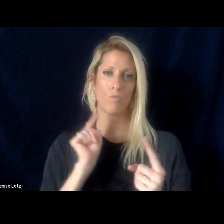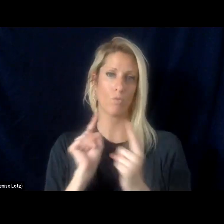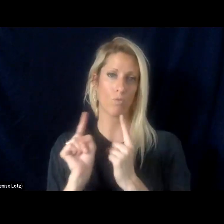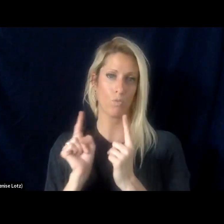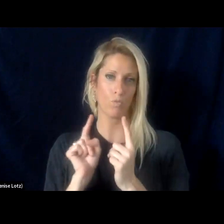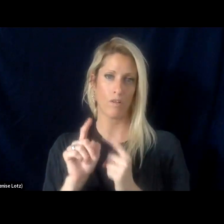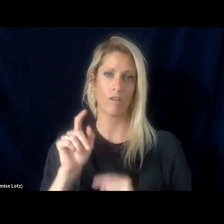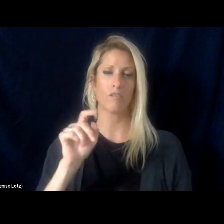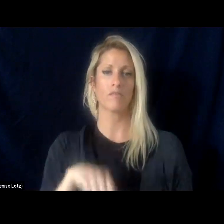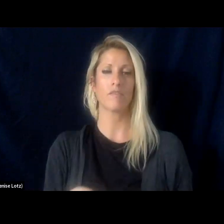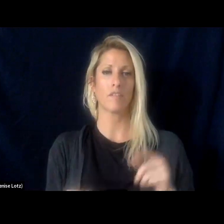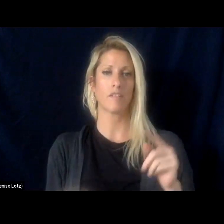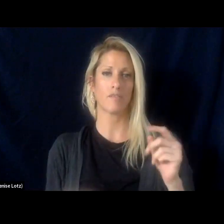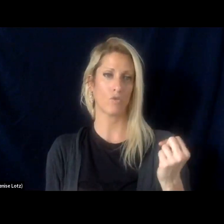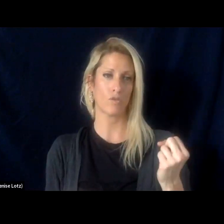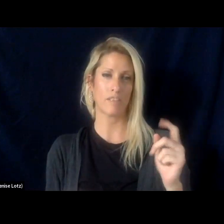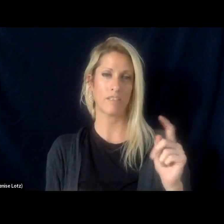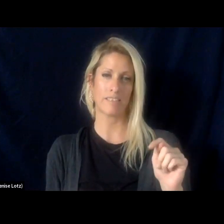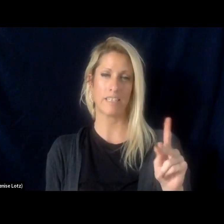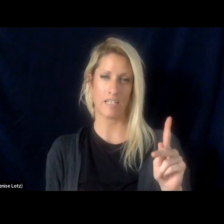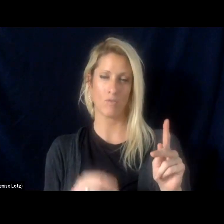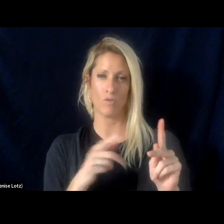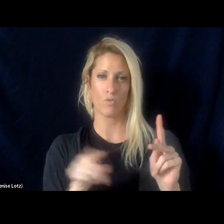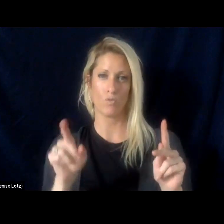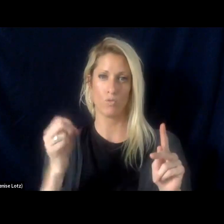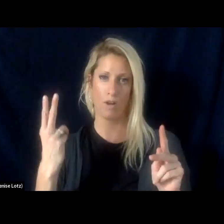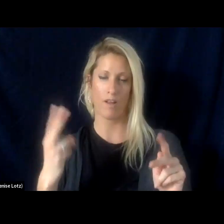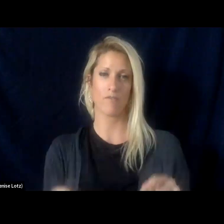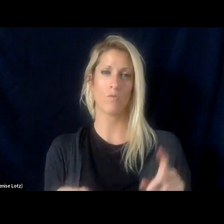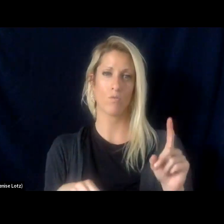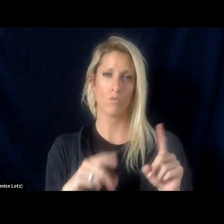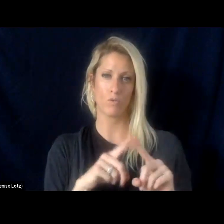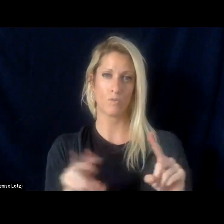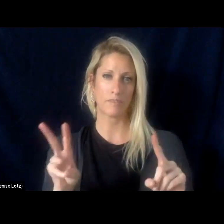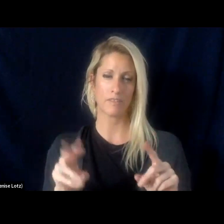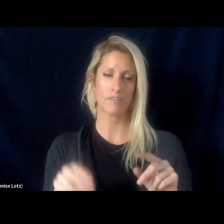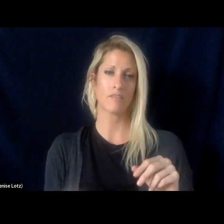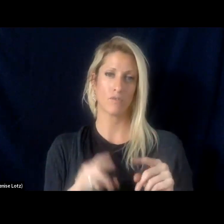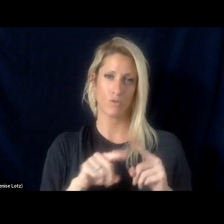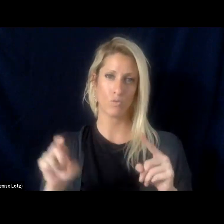TK through 12, and we were previously one to 1, 6 through 12. So getting devices to